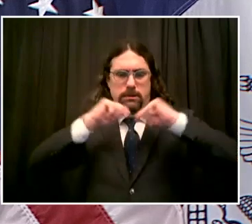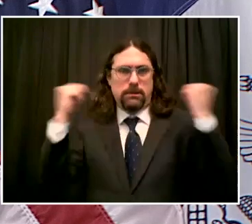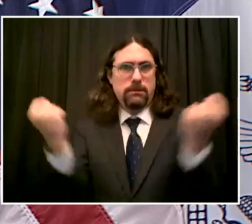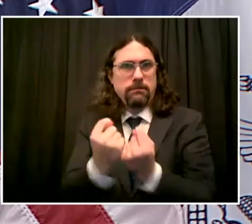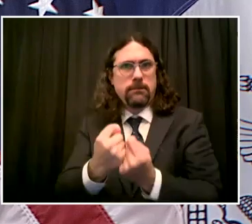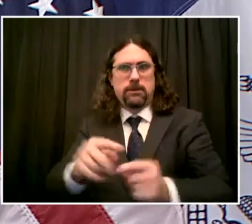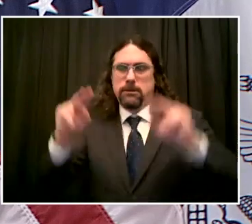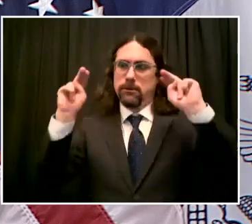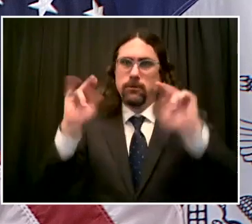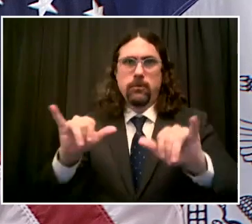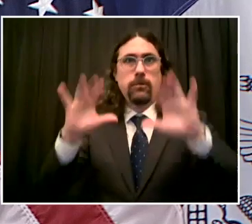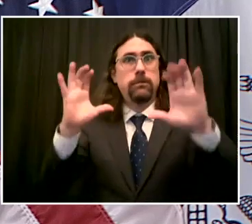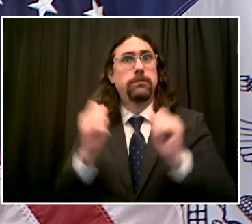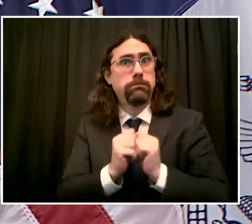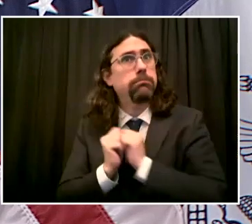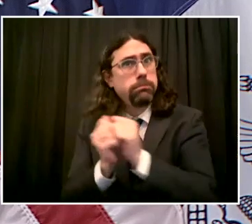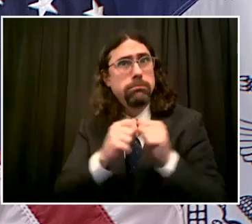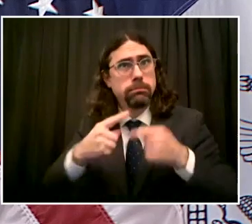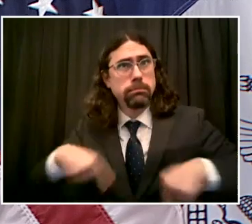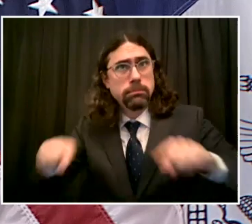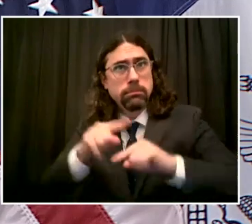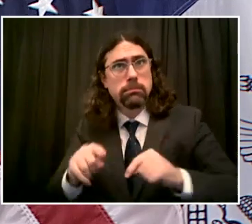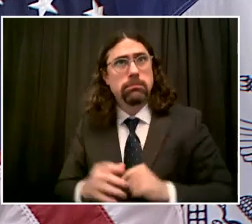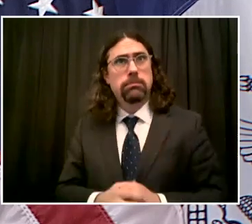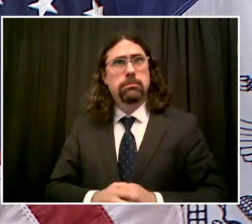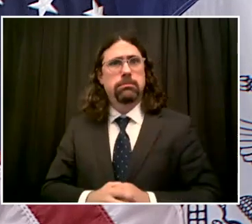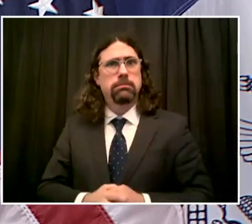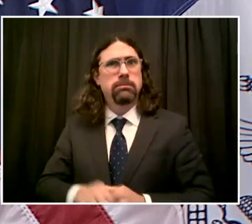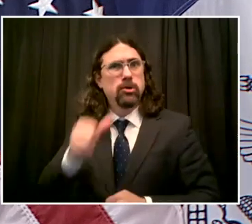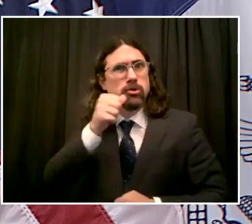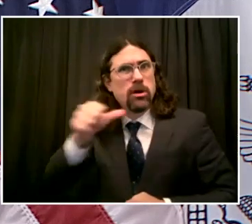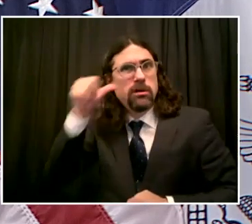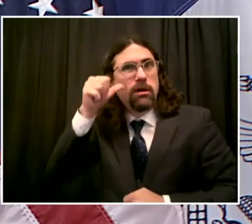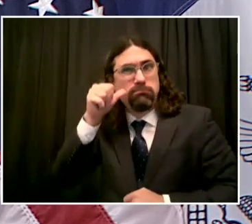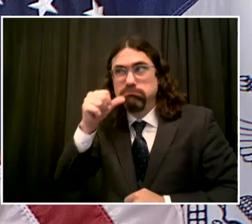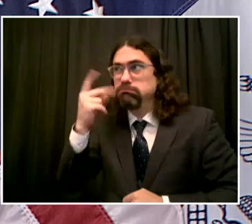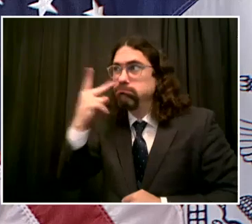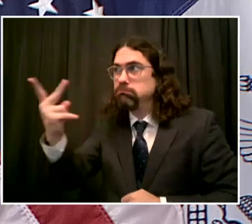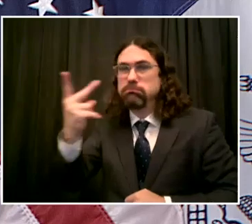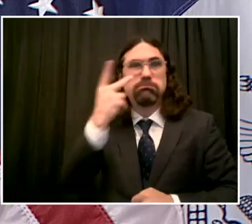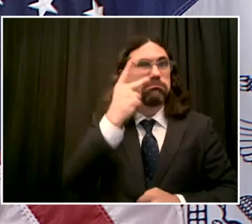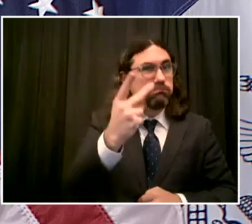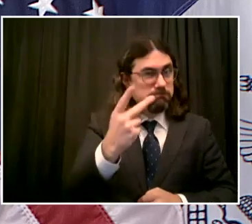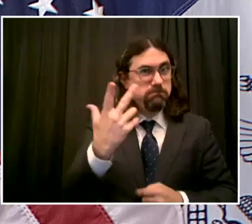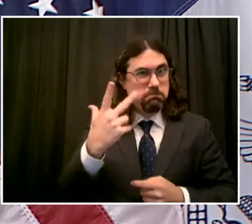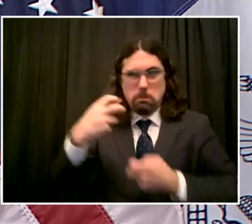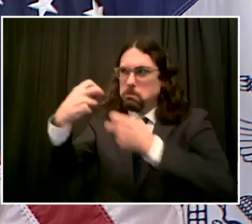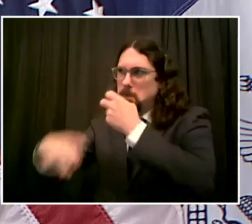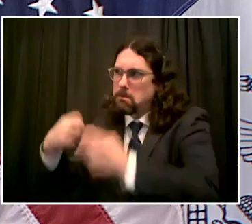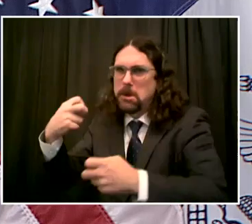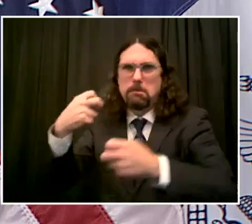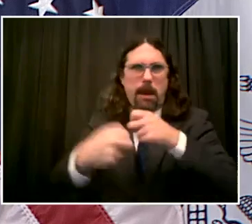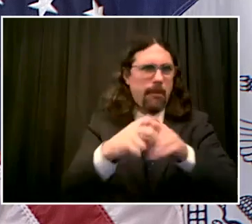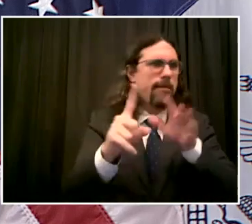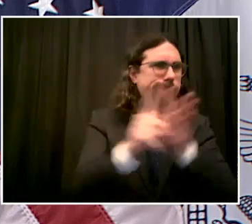A TLO OF TROUBLE IN SOME PARTS OF THEI CTY. WE'RE GOING TO SPEAK FRANKLY ABOUT THAT